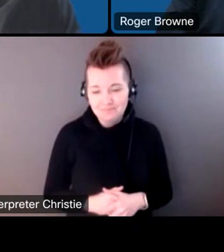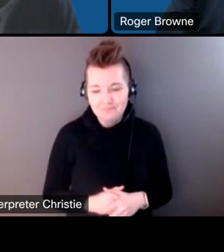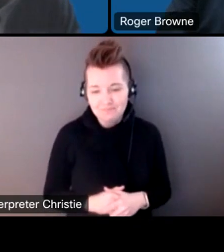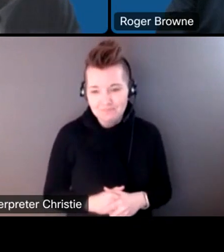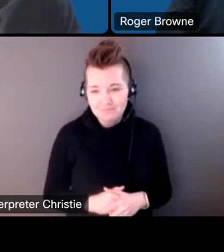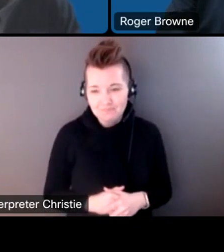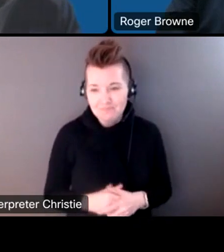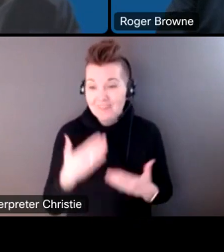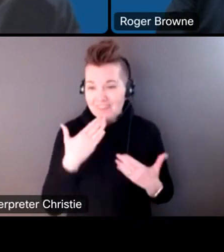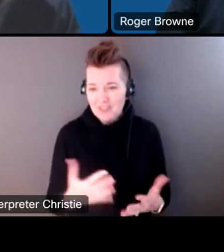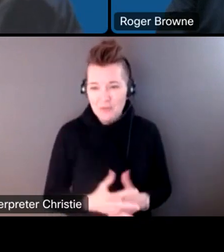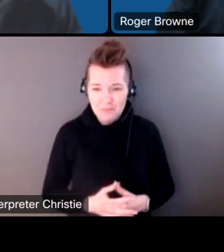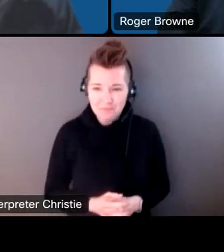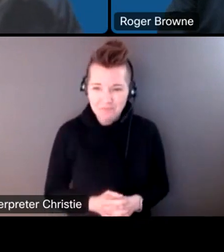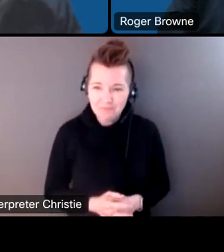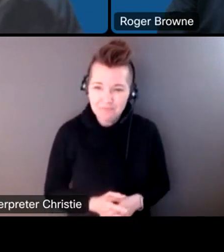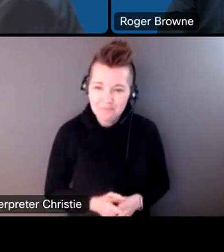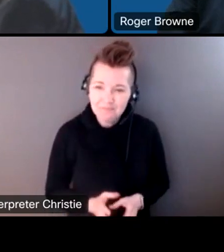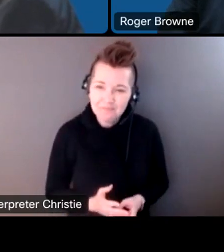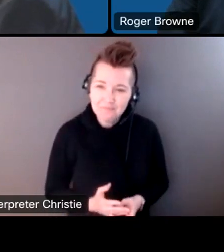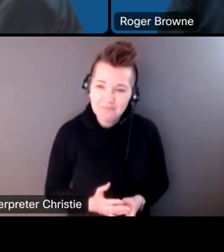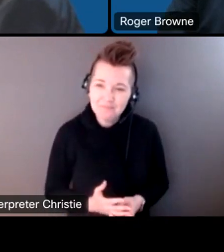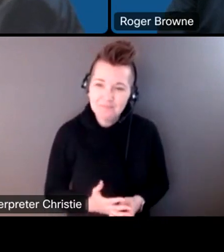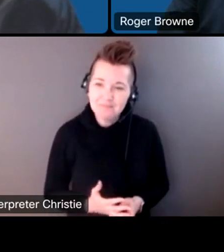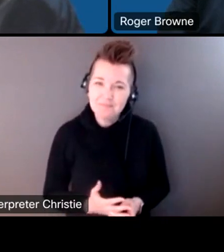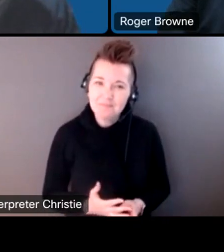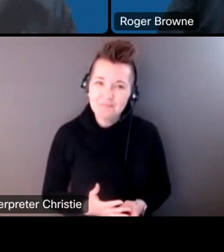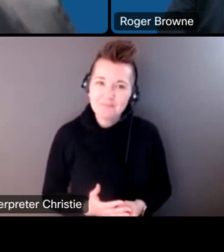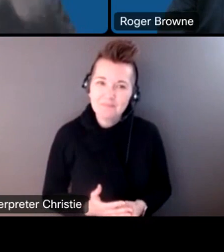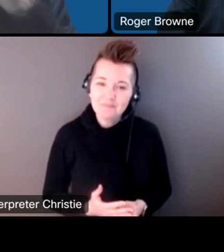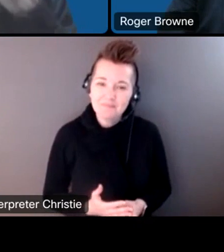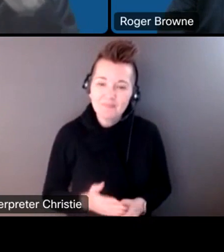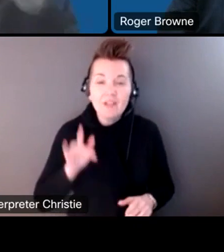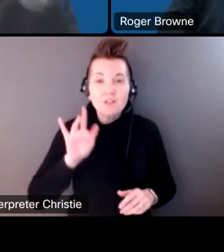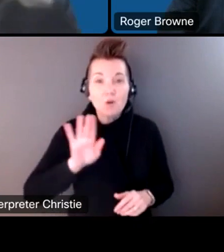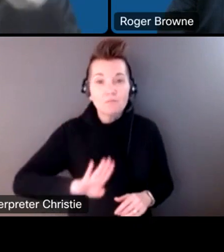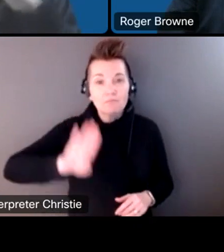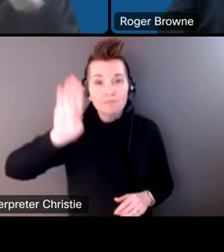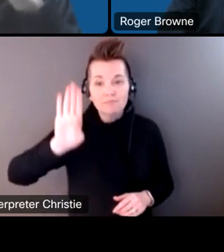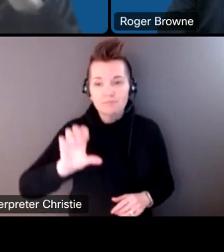Charissa Iogna: Thank you, Stuart. We'll go on the hands up to Sarah Alton.